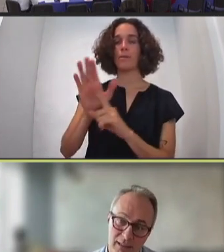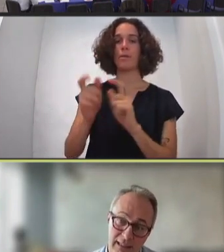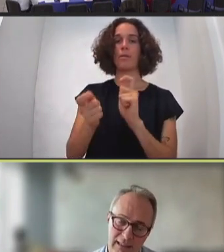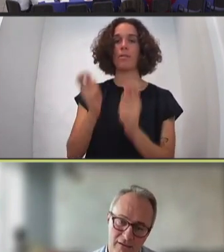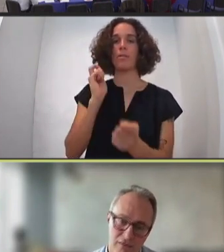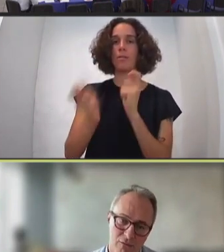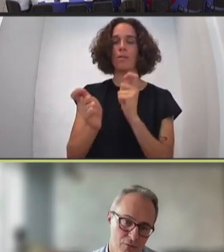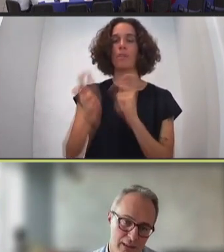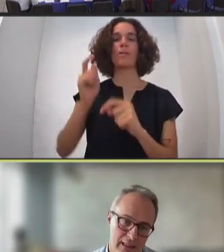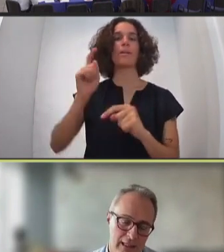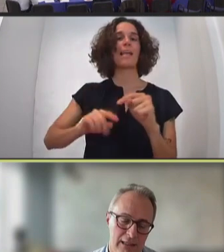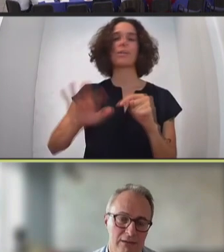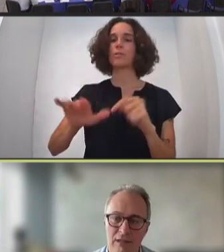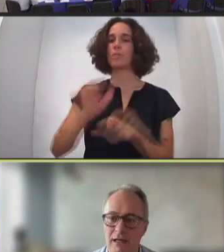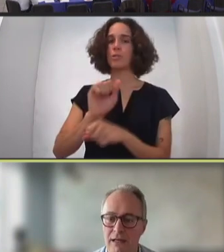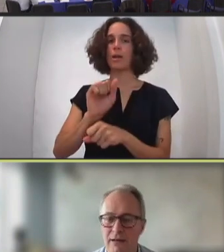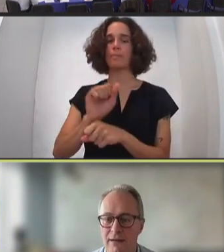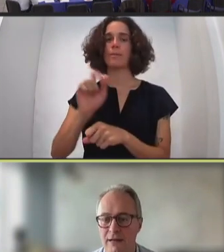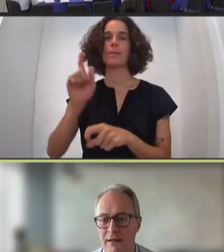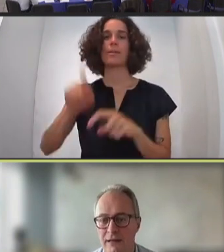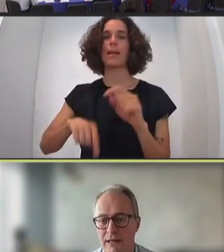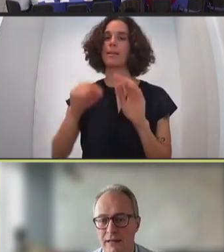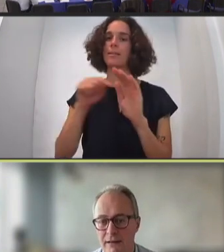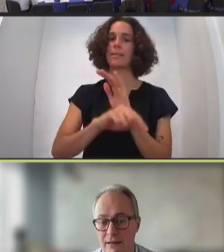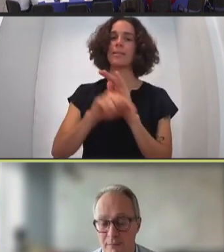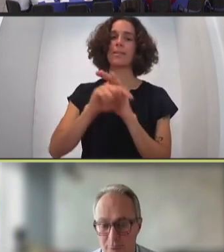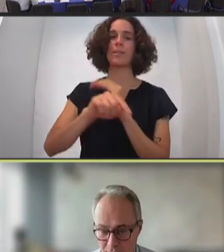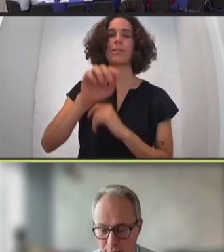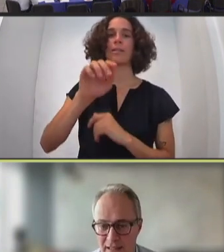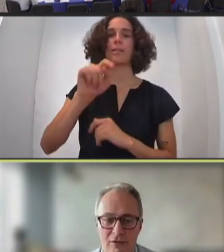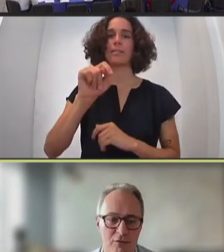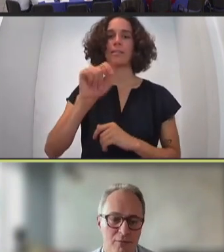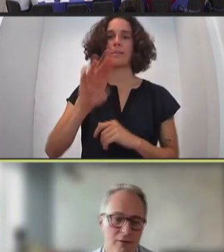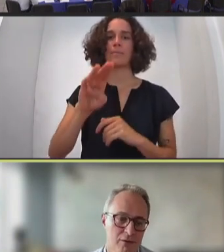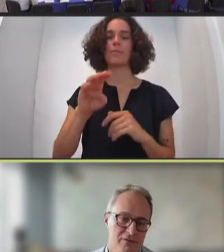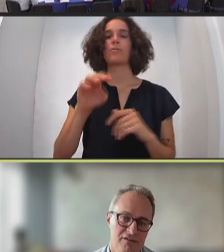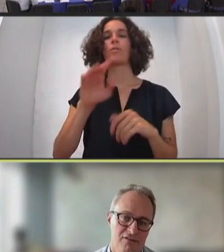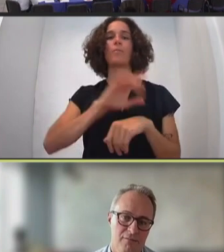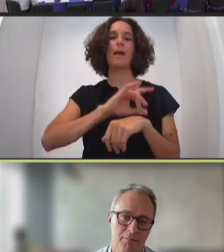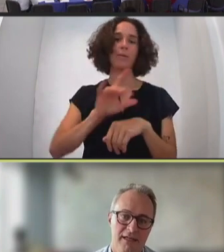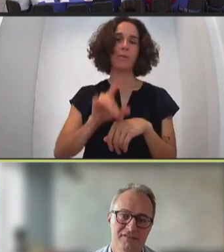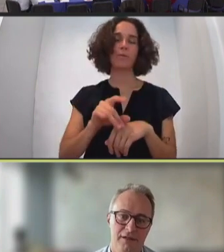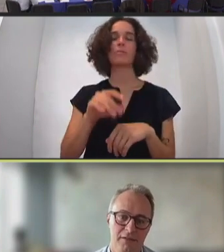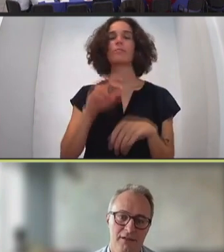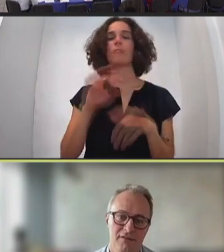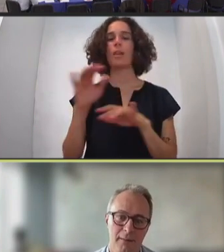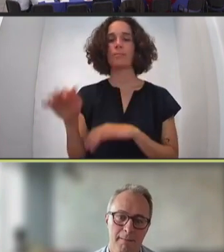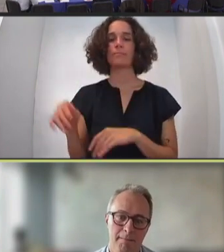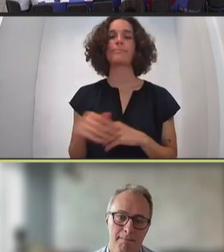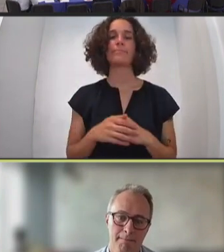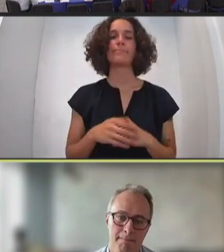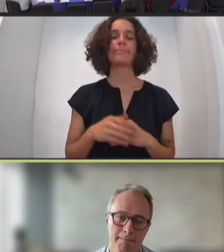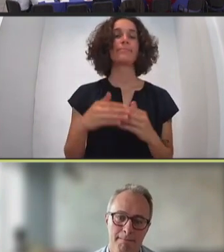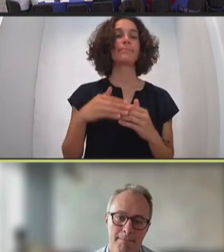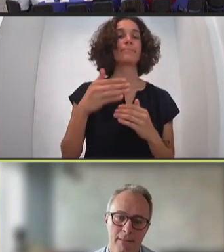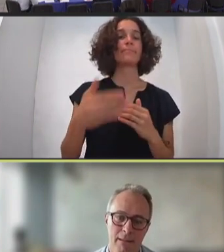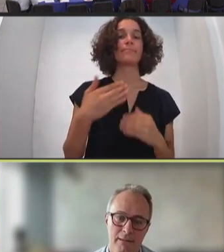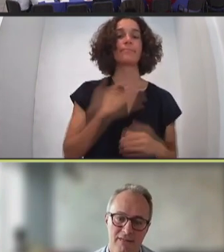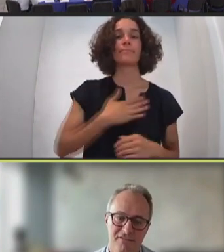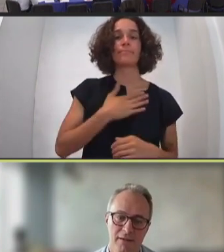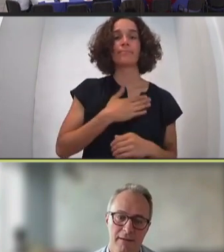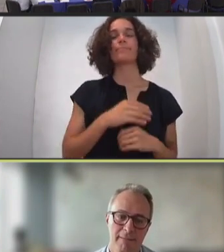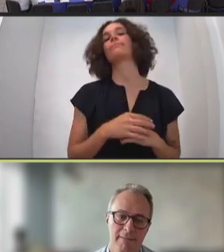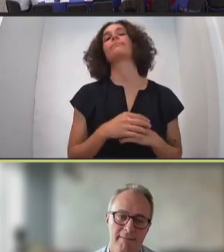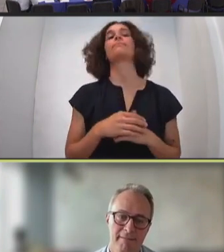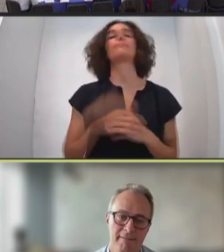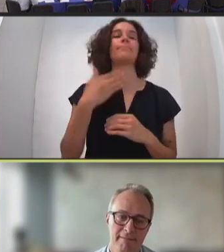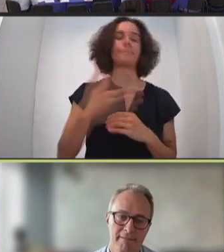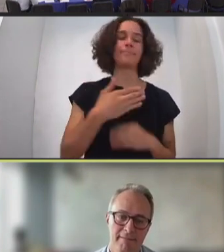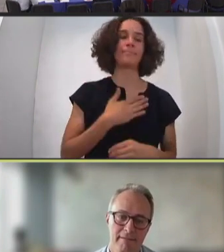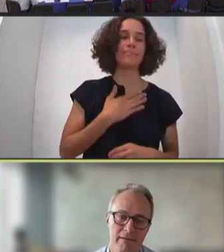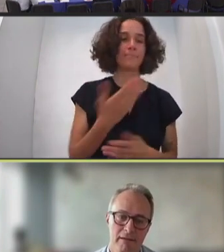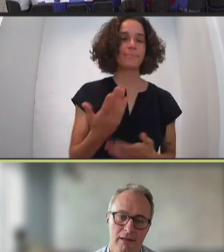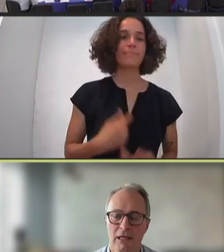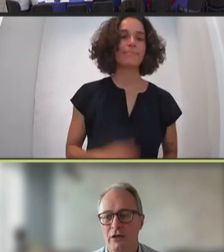that they need to do and kill mycobacteria in tuberculosis. Next slide, please. Next slide.